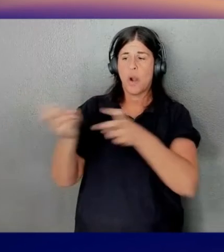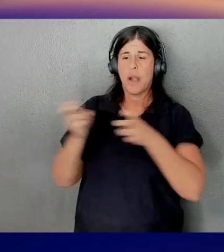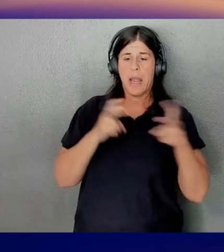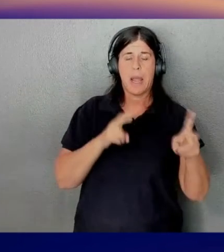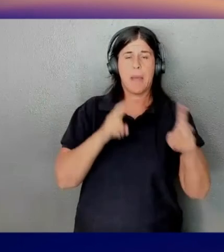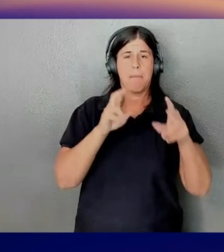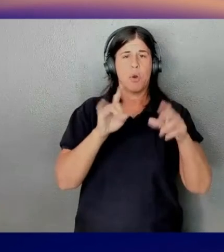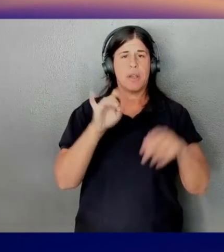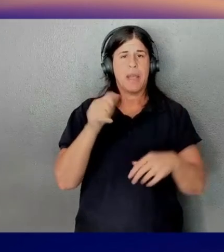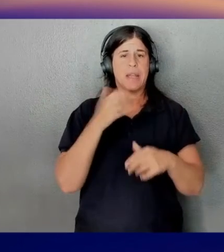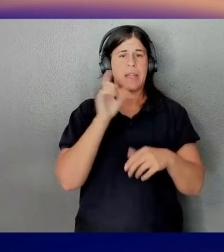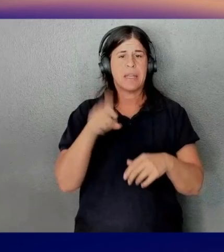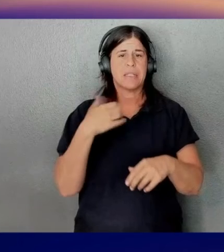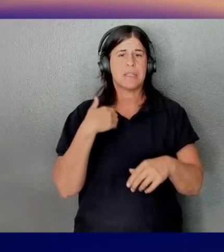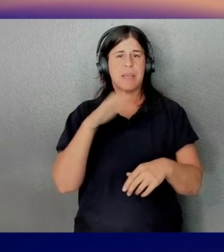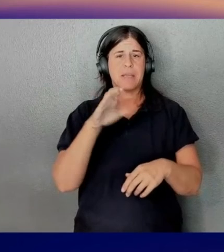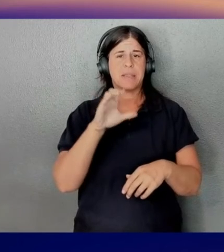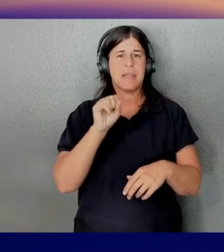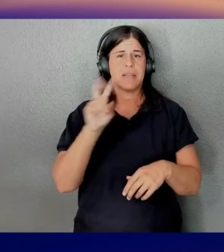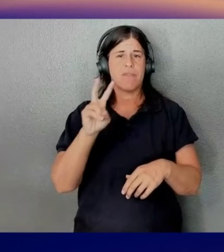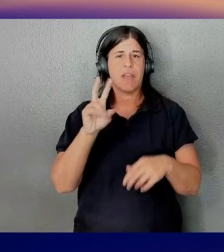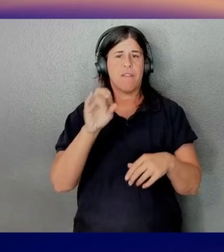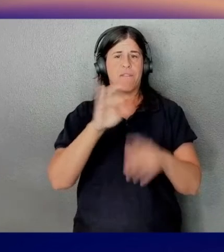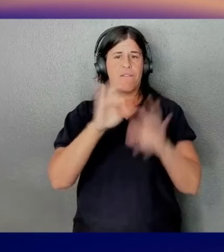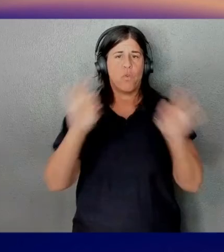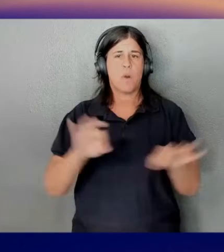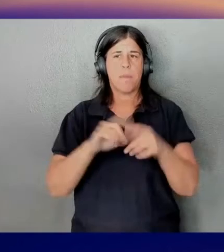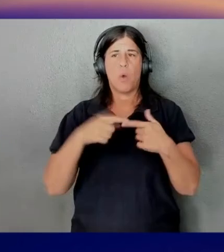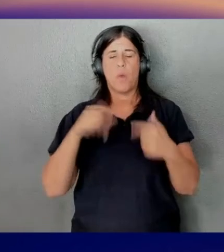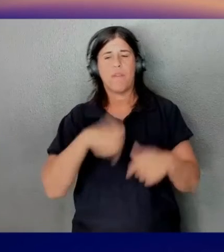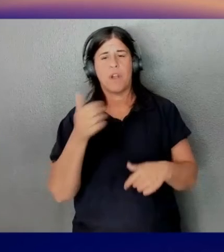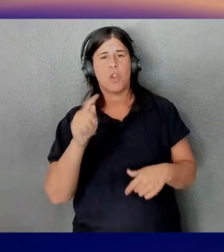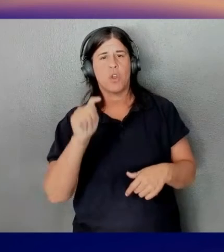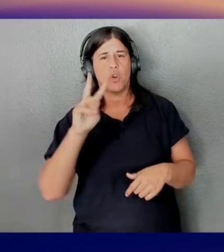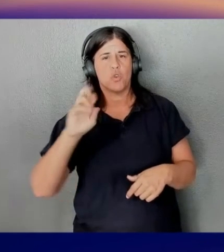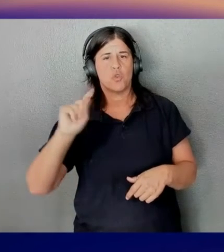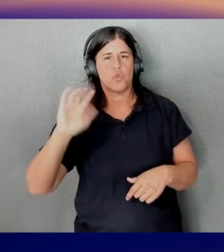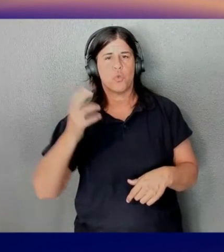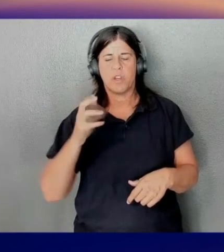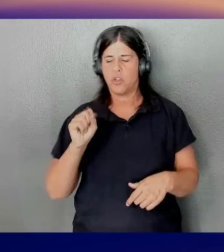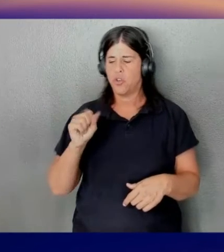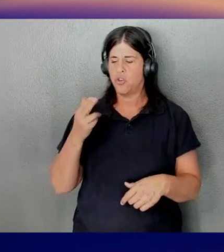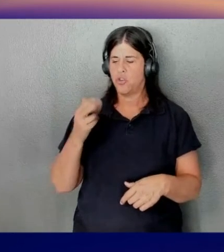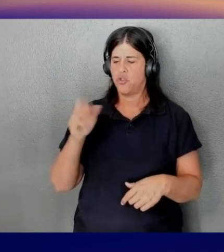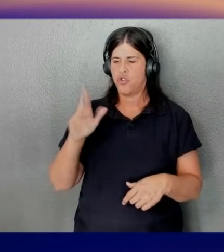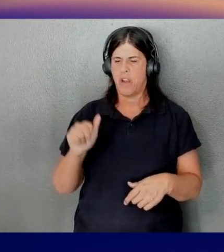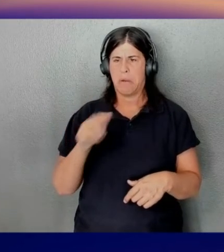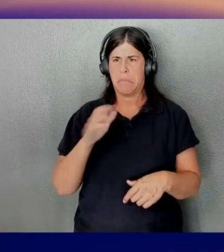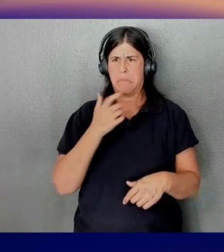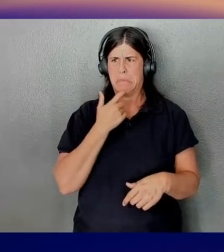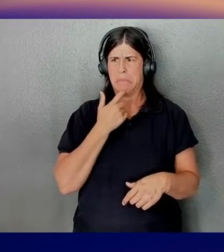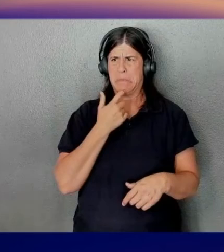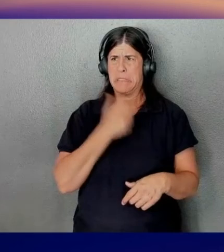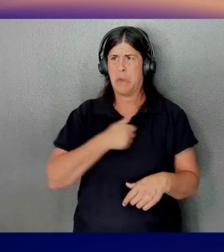Okay. And we have another question from a Twitch user, Shera. Shera? Yeah. I think I, sorry if I mangled that. Can you use a data set of any type?